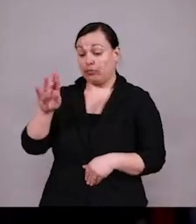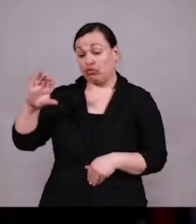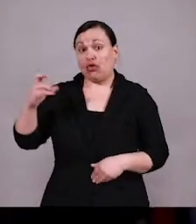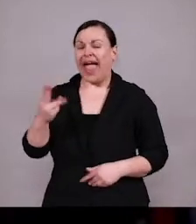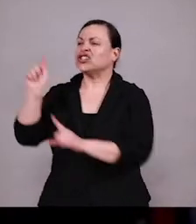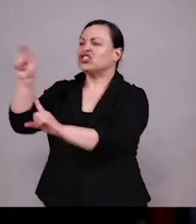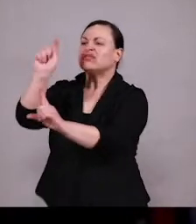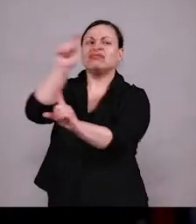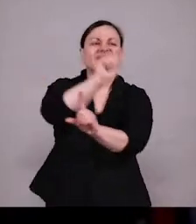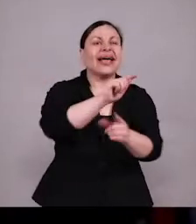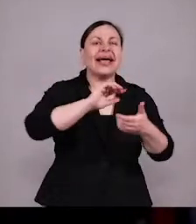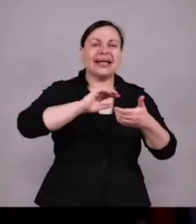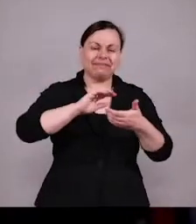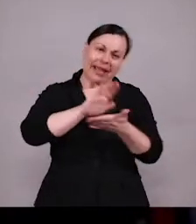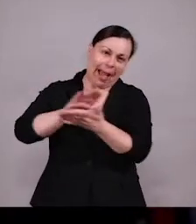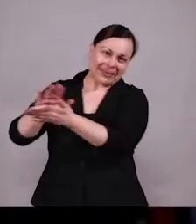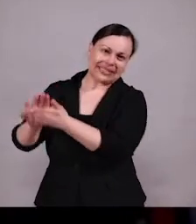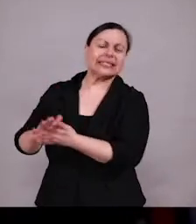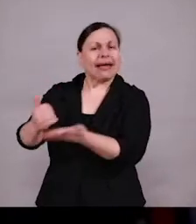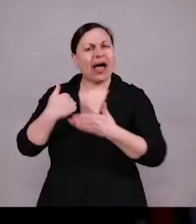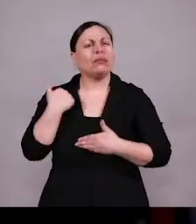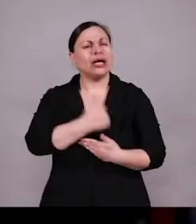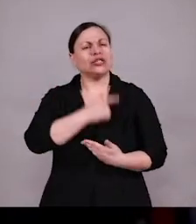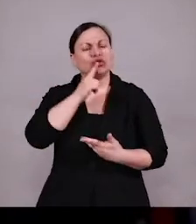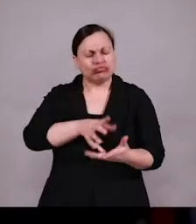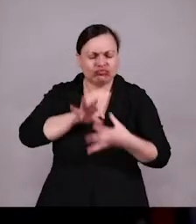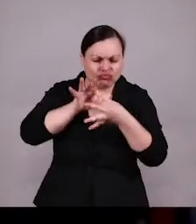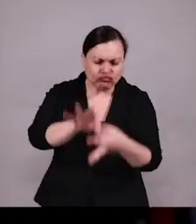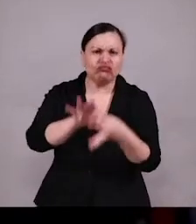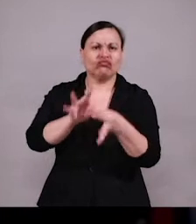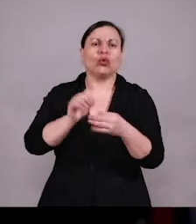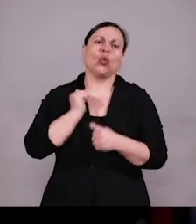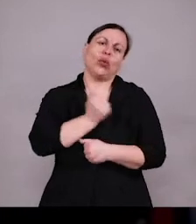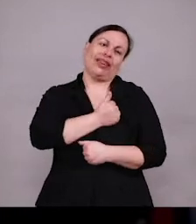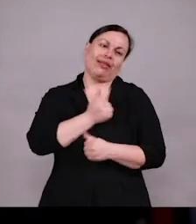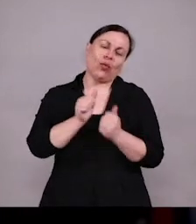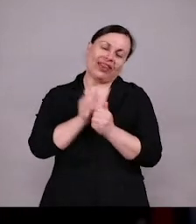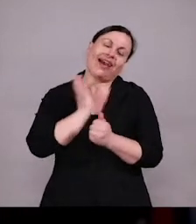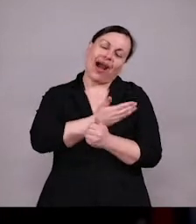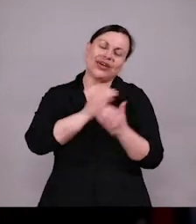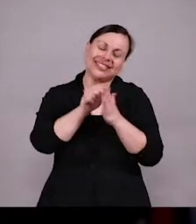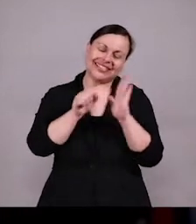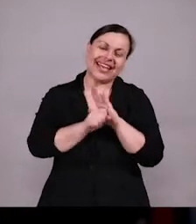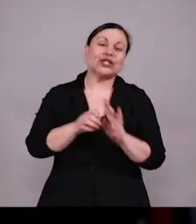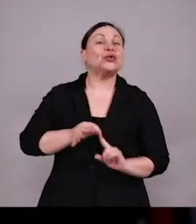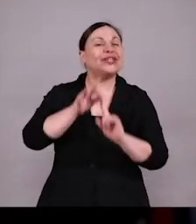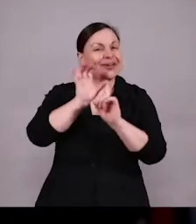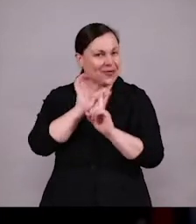rooted in diverse regions and communities steeped in our state's unique culture. They not only enrich